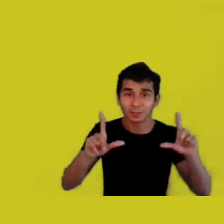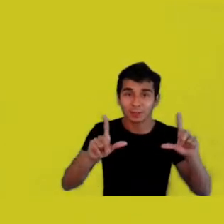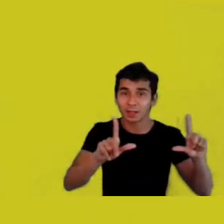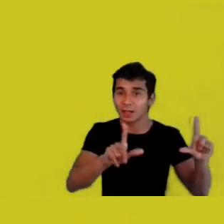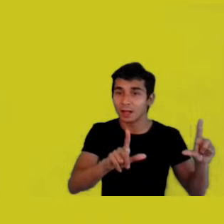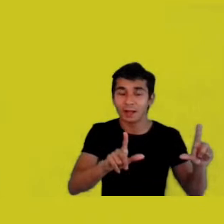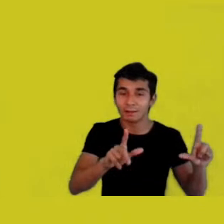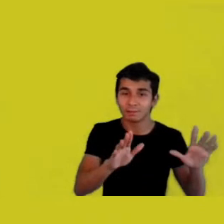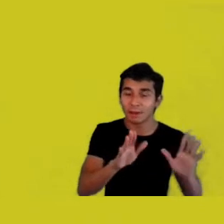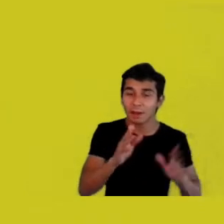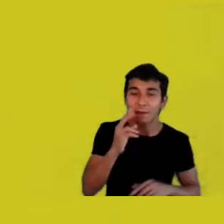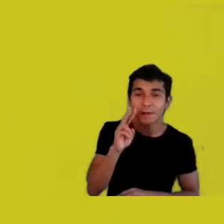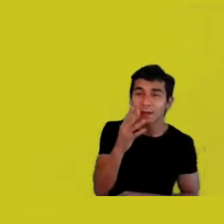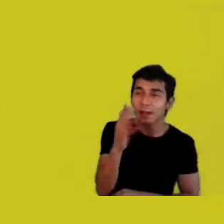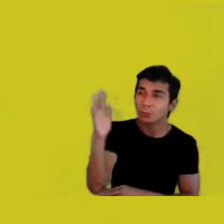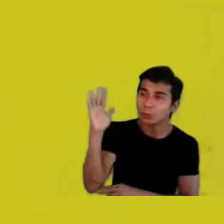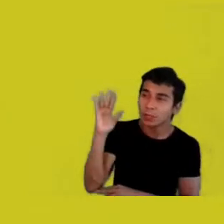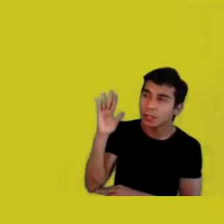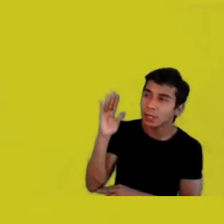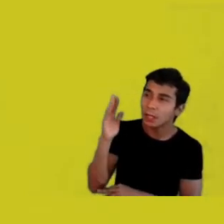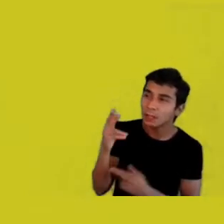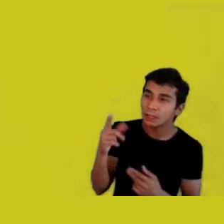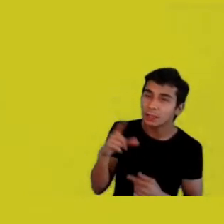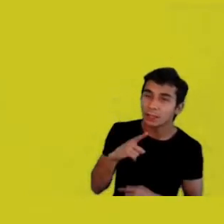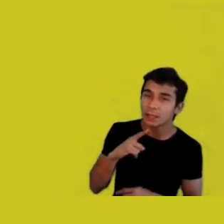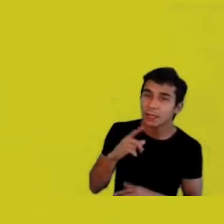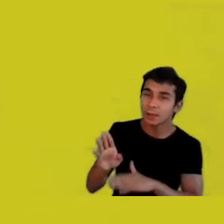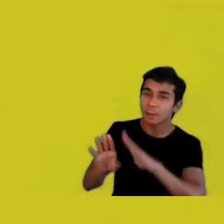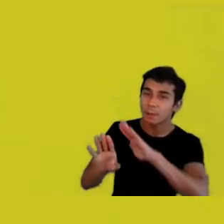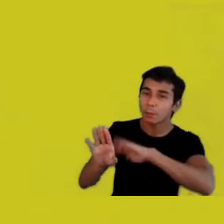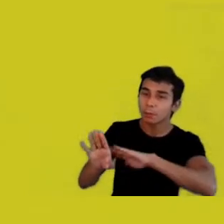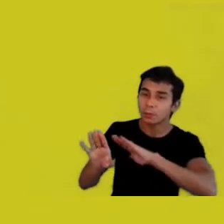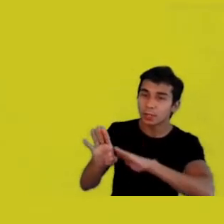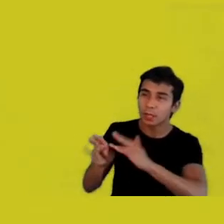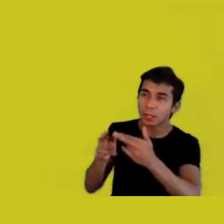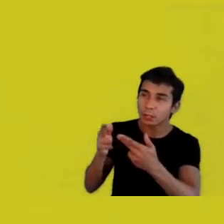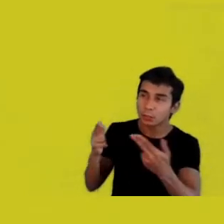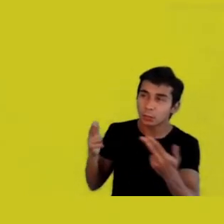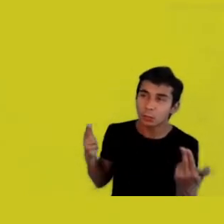What’s behind vegetation? How does vegetation mobilizes effectively?